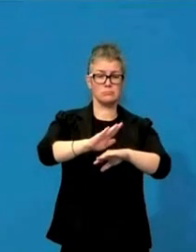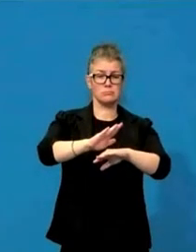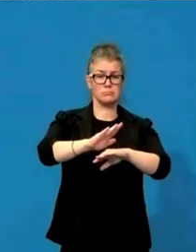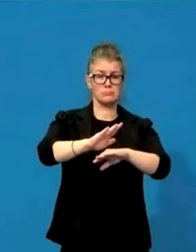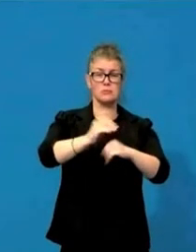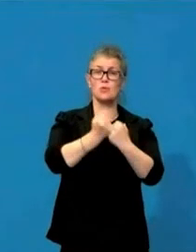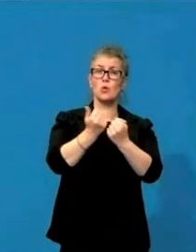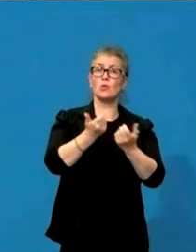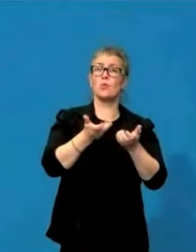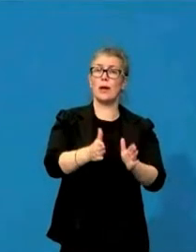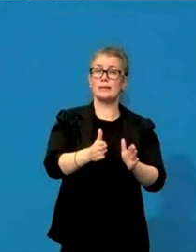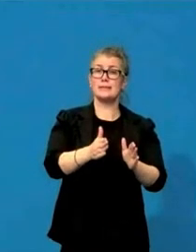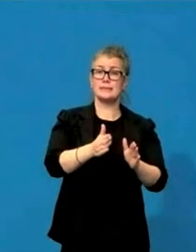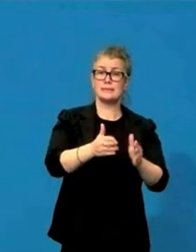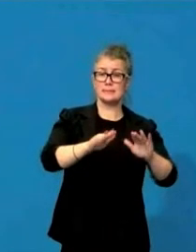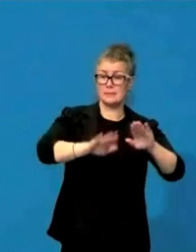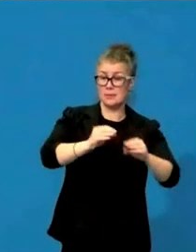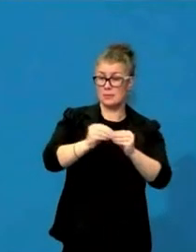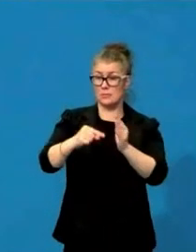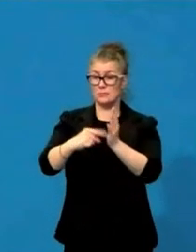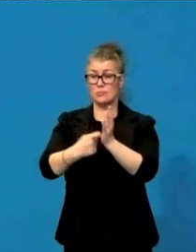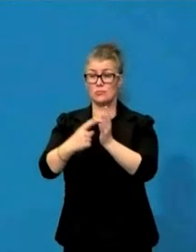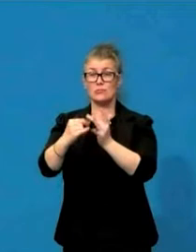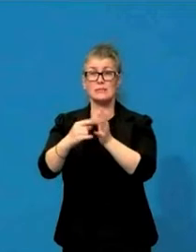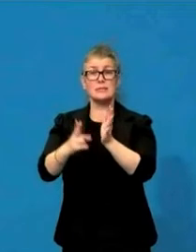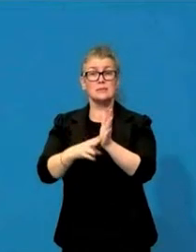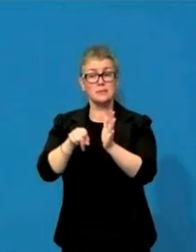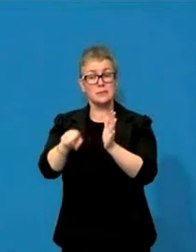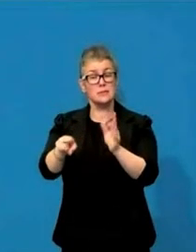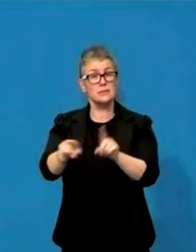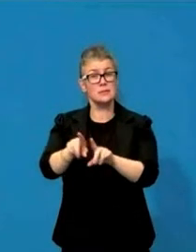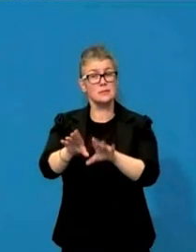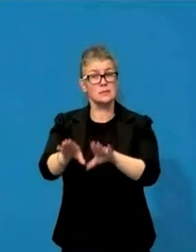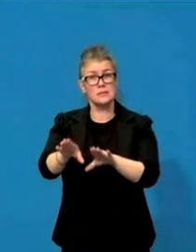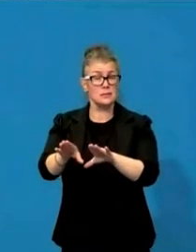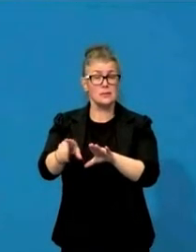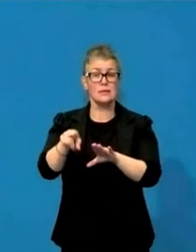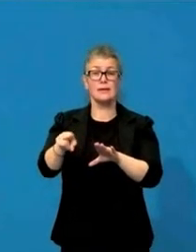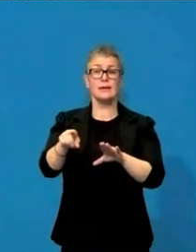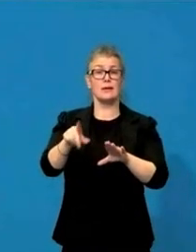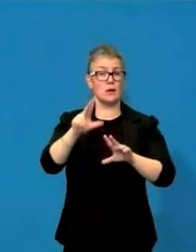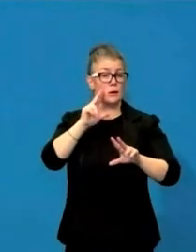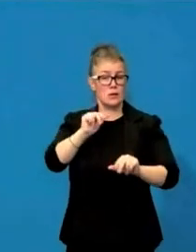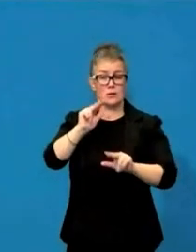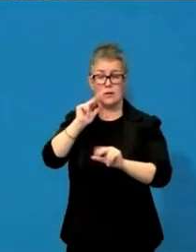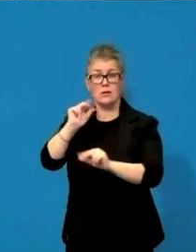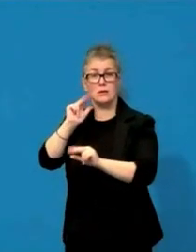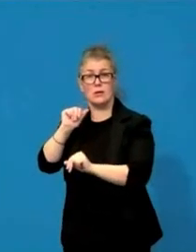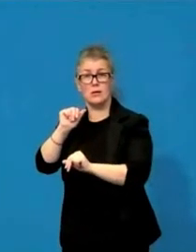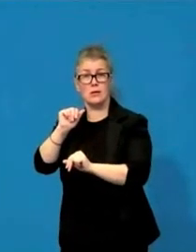Tristan, you know, really the - the care that we placed around Tristan, I mean, we had